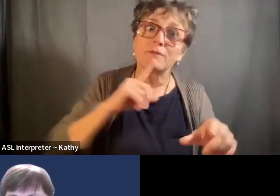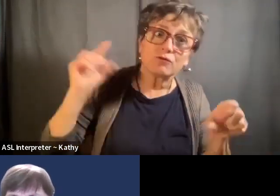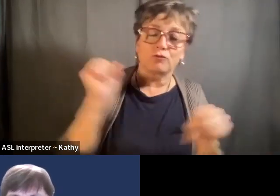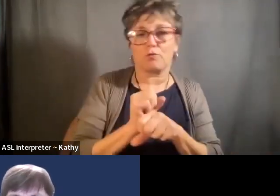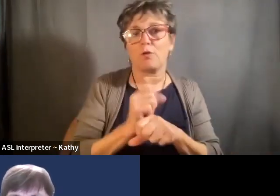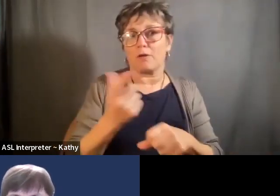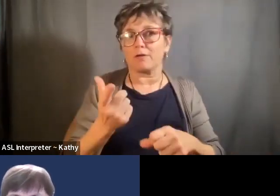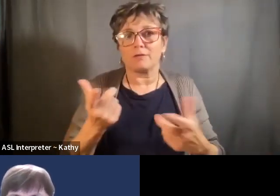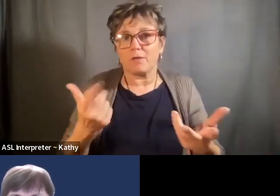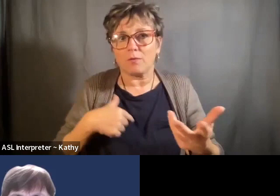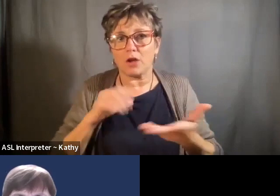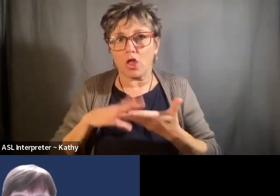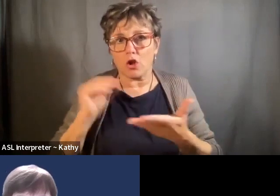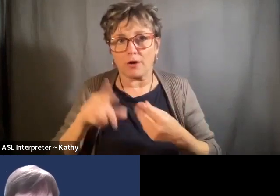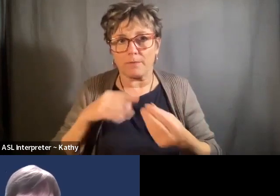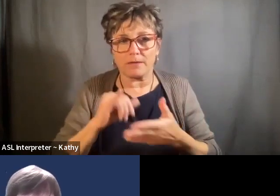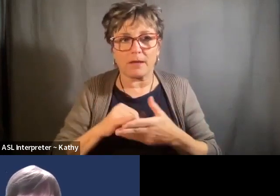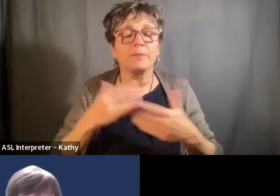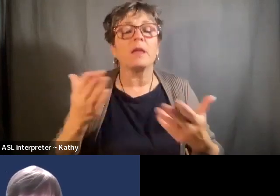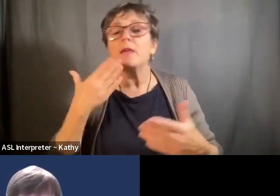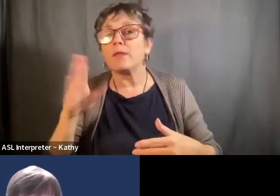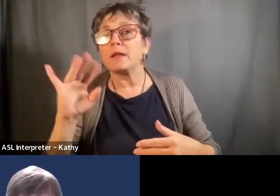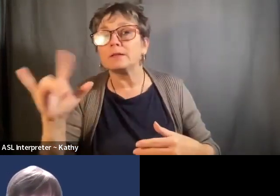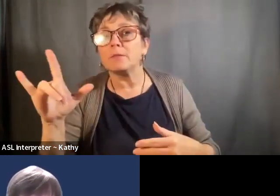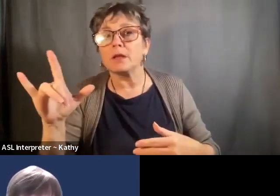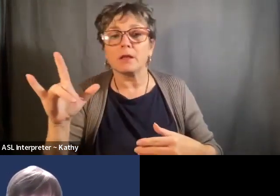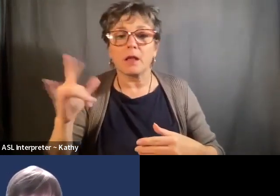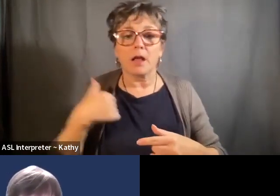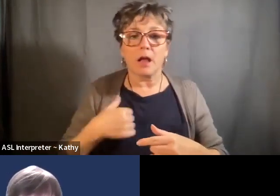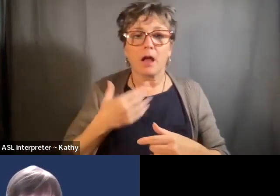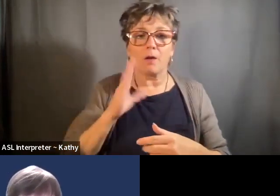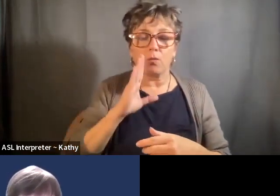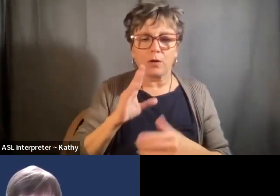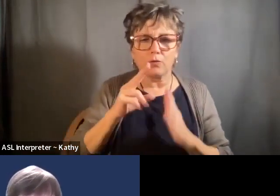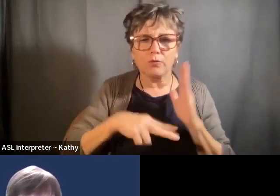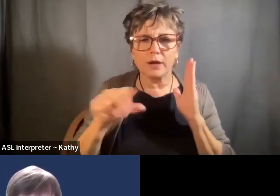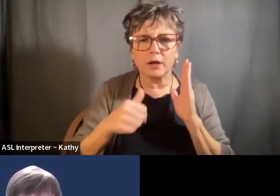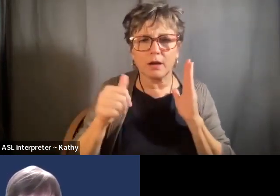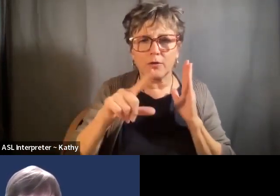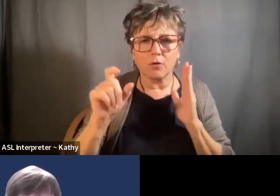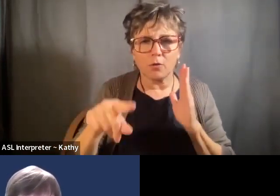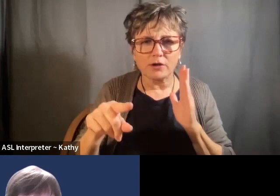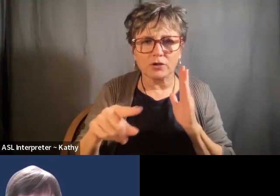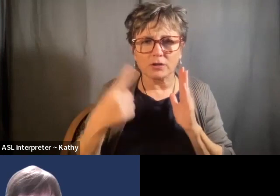I'm going to ask another question from Q&A. Megan, can you provide any more details on